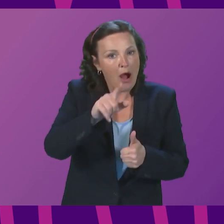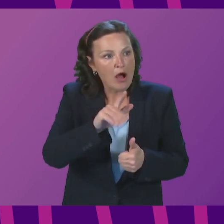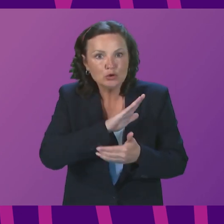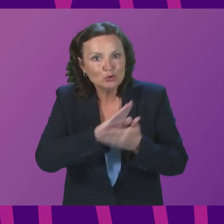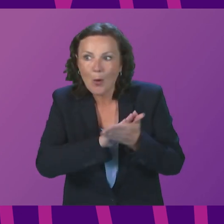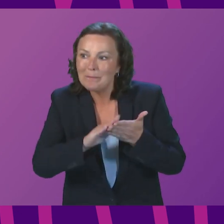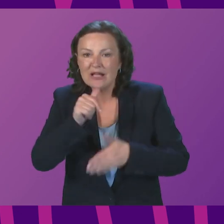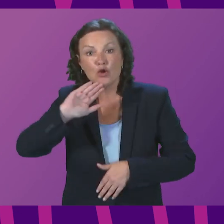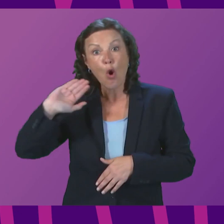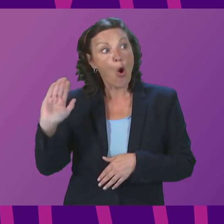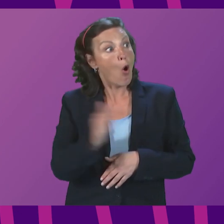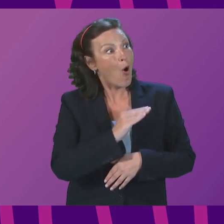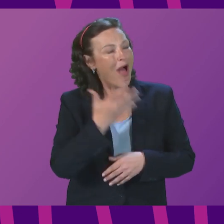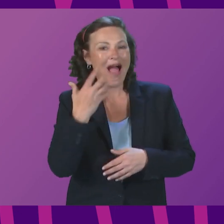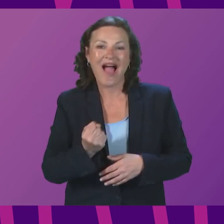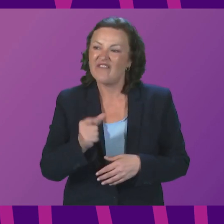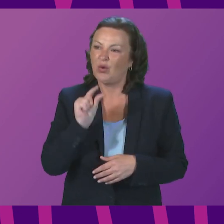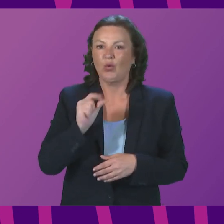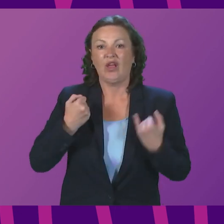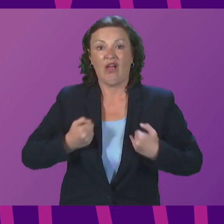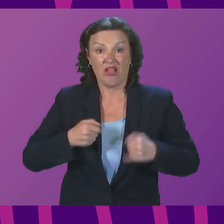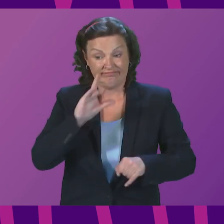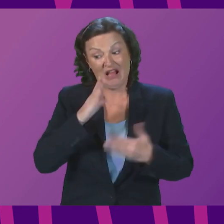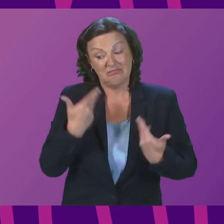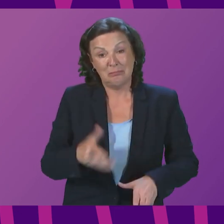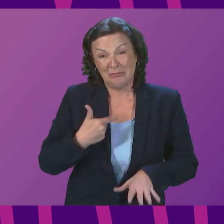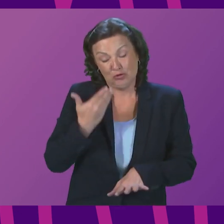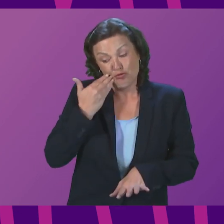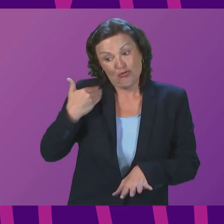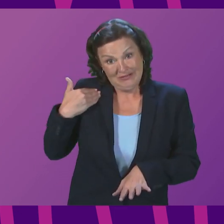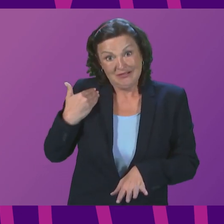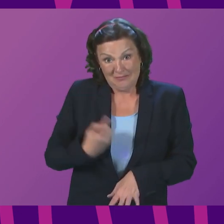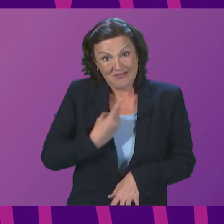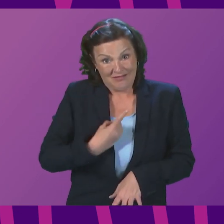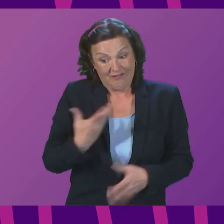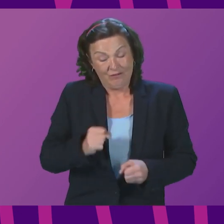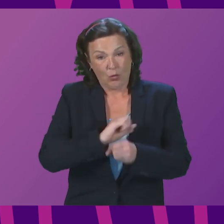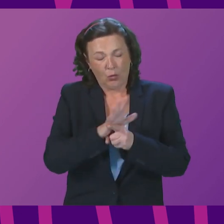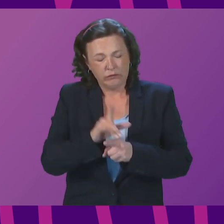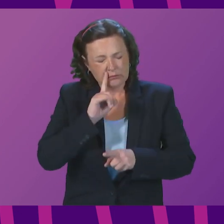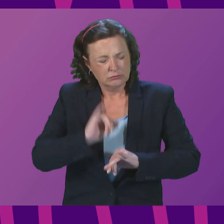Having recently had Covid, I know that it is a nasty virus and that it can affect people seriously.